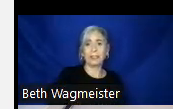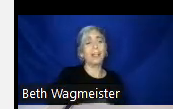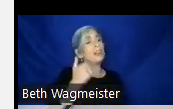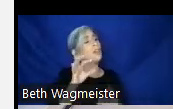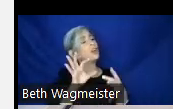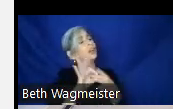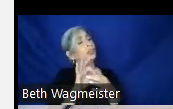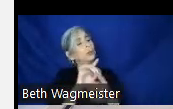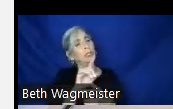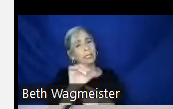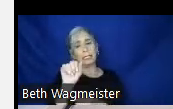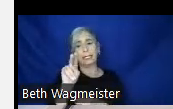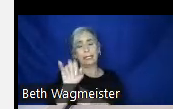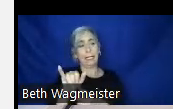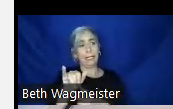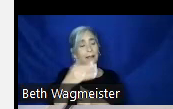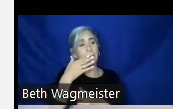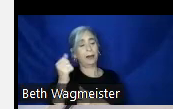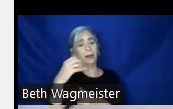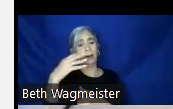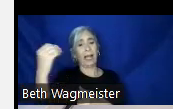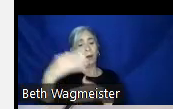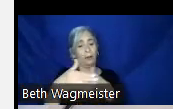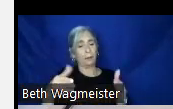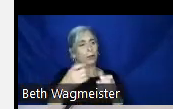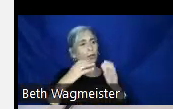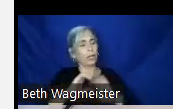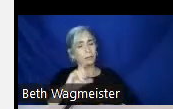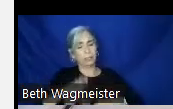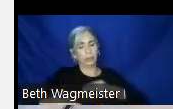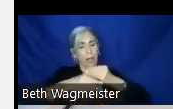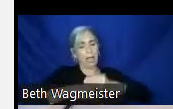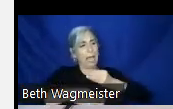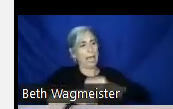Sanity better out of the box or do customers need to add the accessibility features themselves?